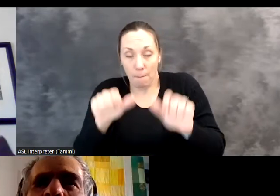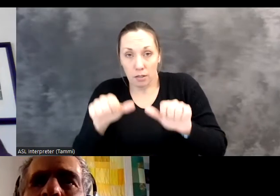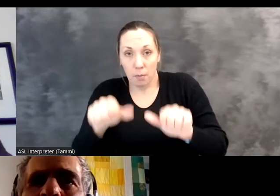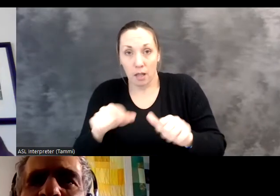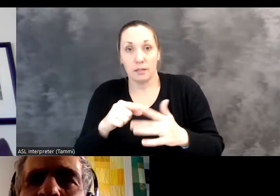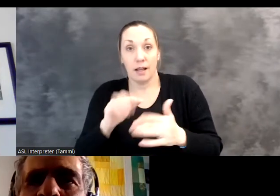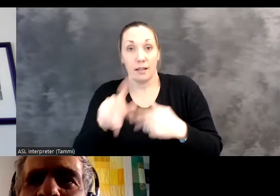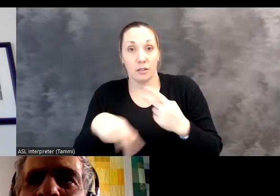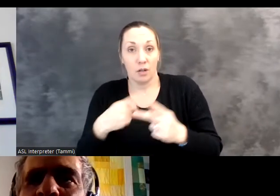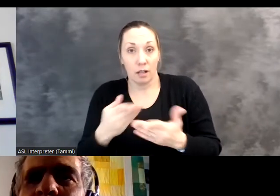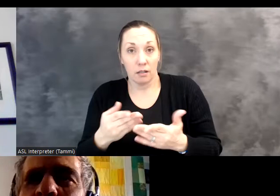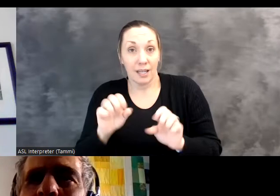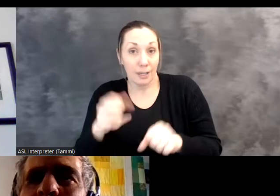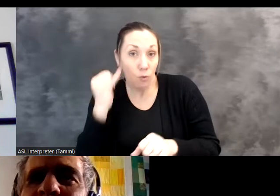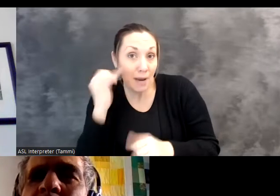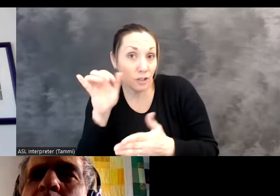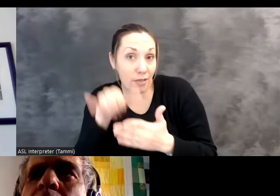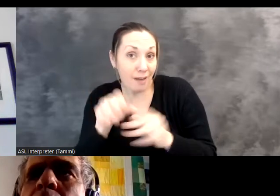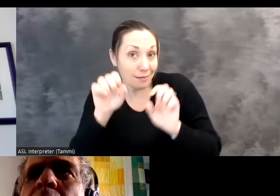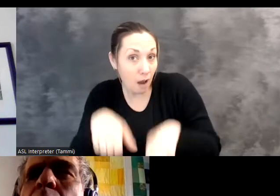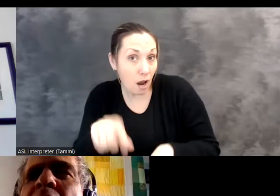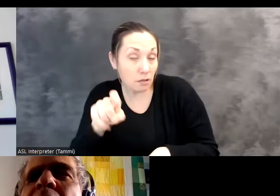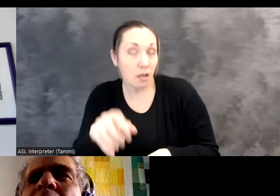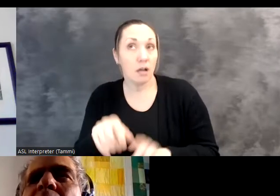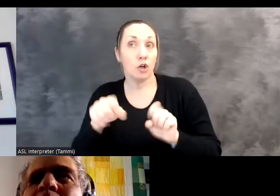sense of reality attached, this is -- these are possibilities